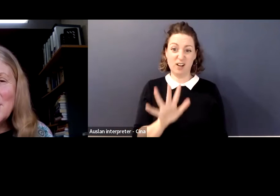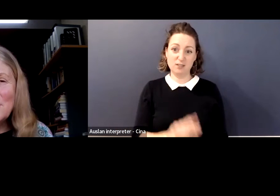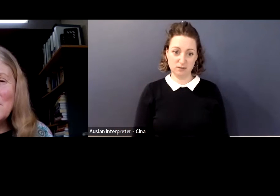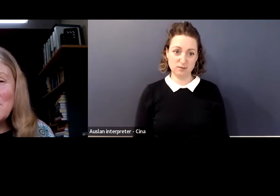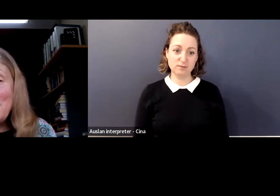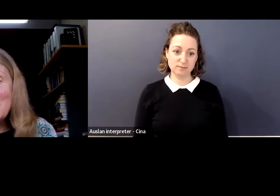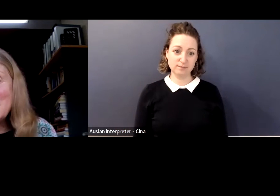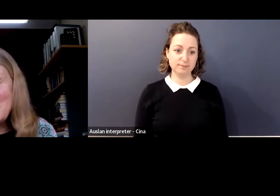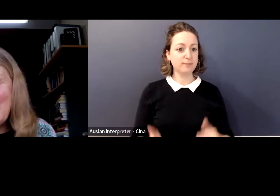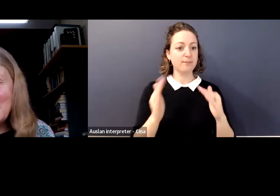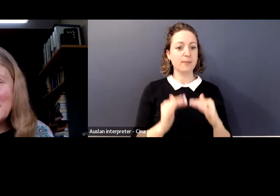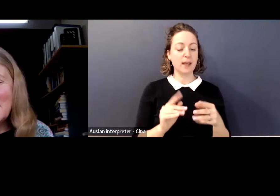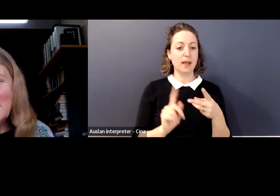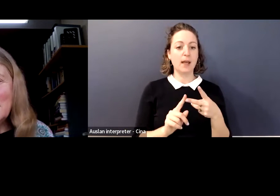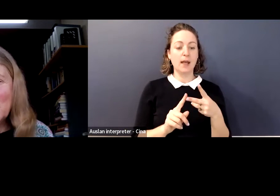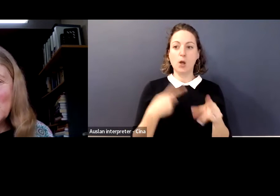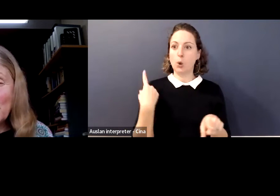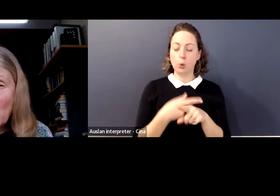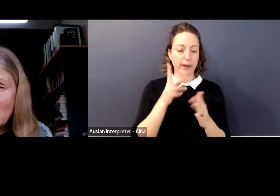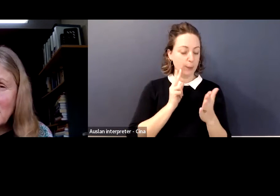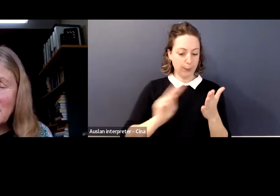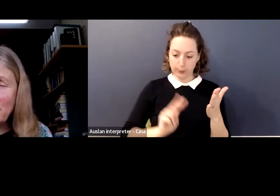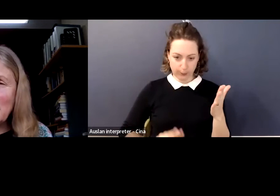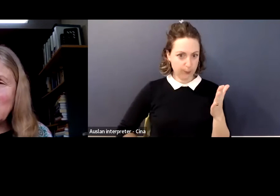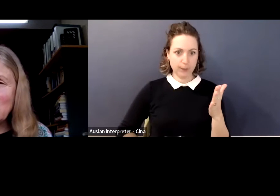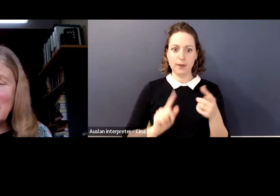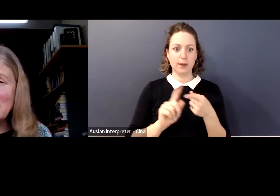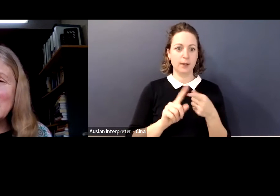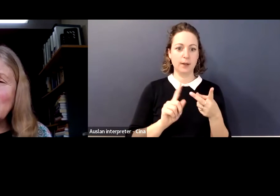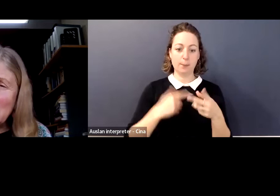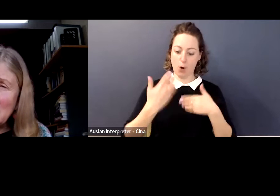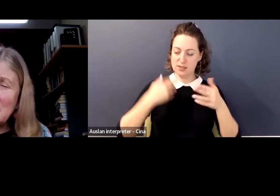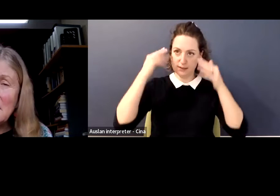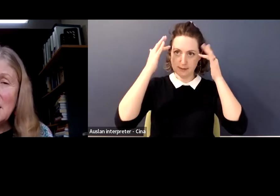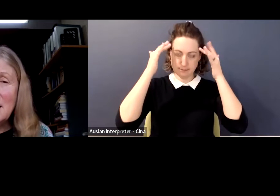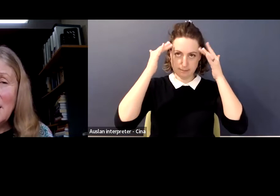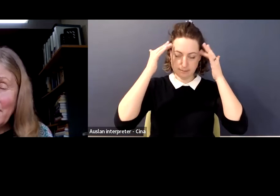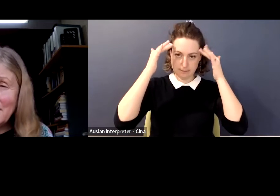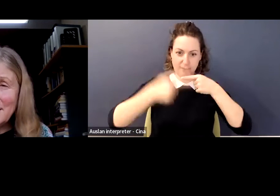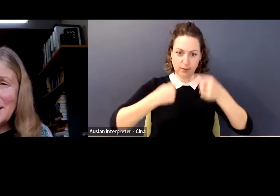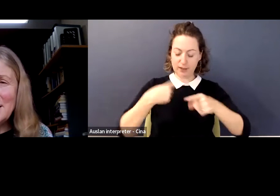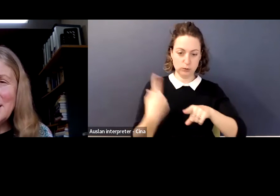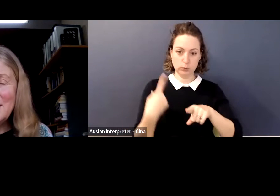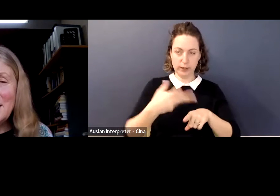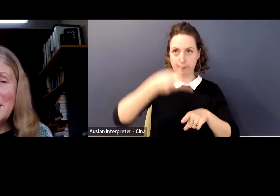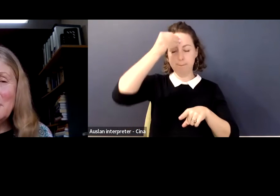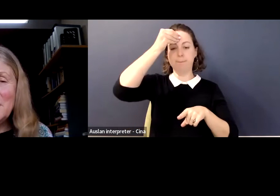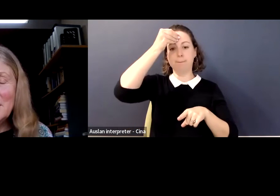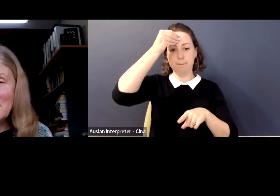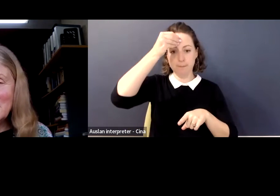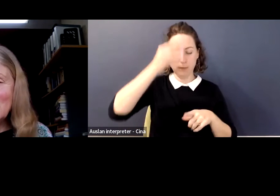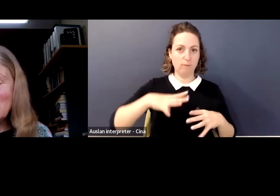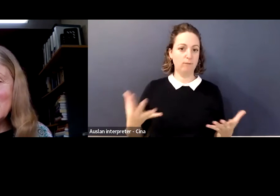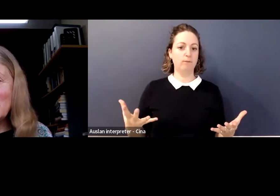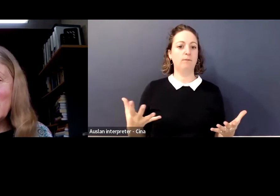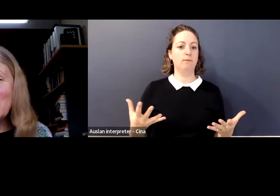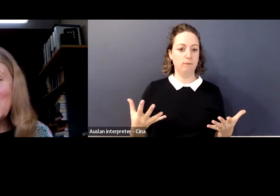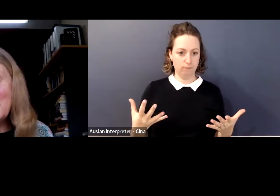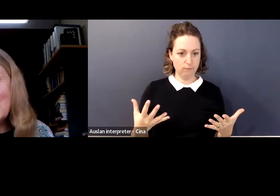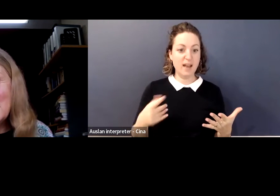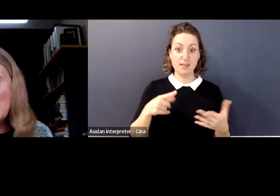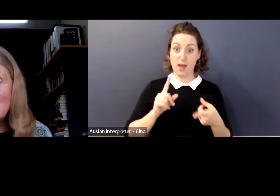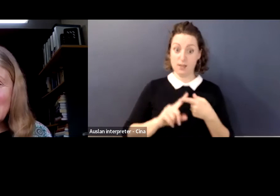to rapidly scan, to process information at speed effortlessly continues to develop. But again,